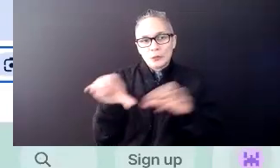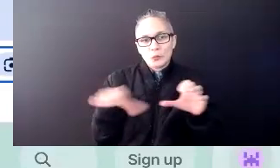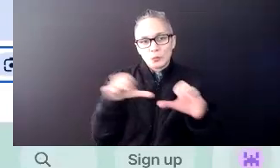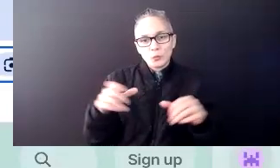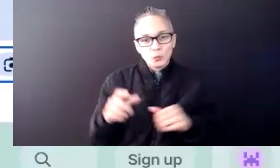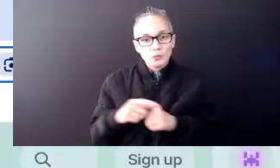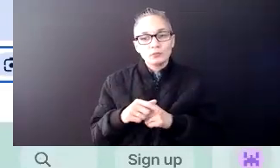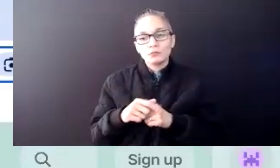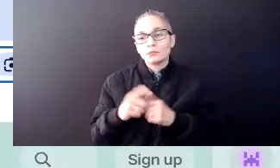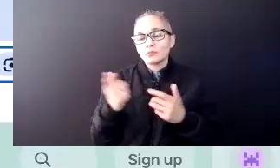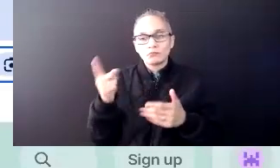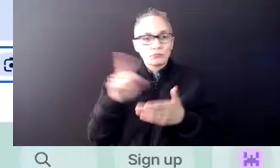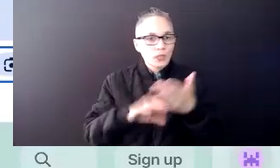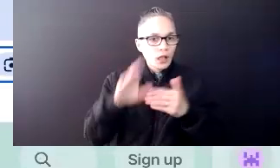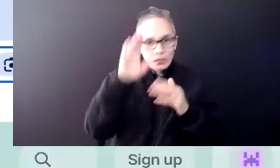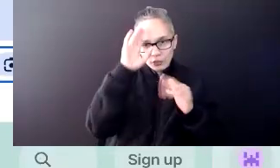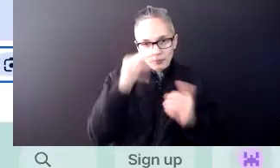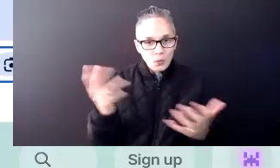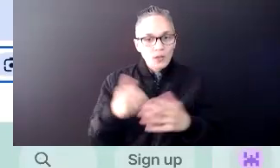What does the college expect?